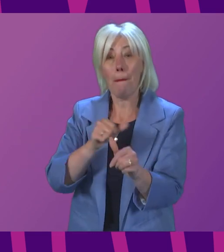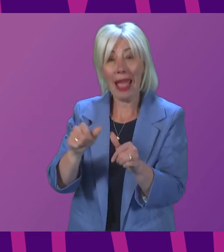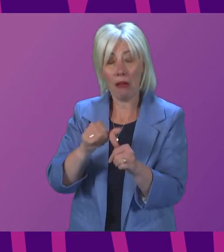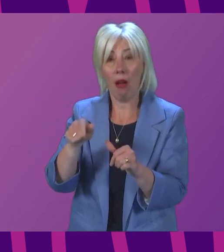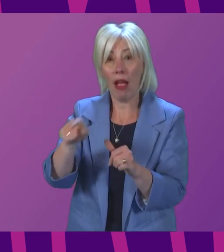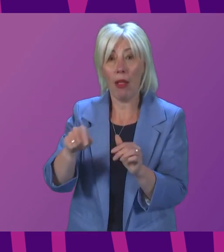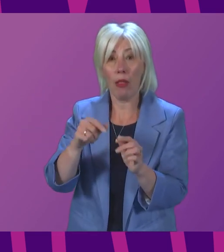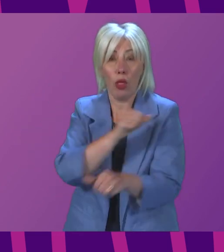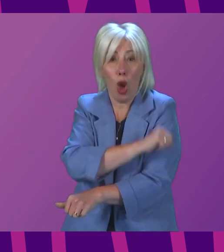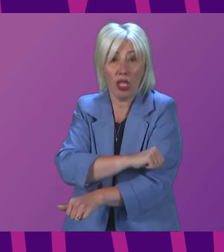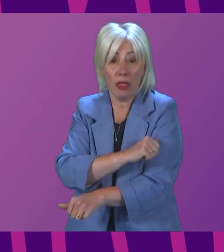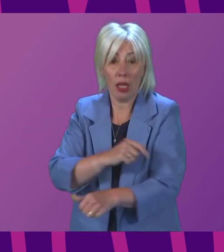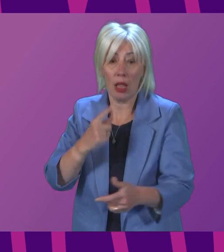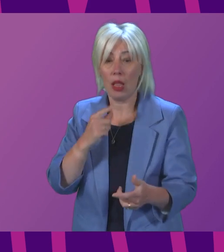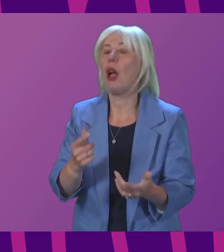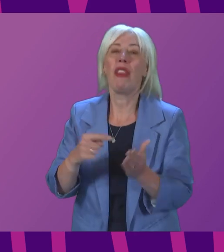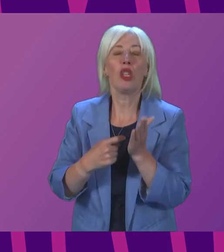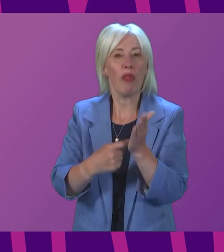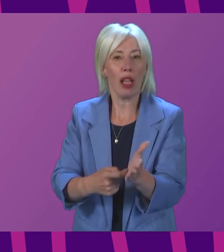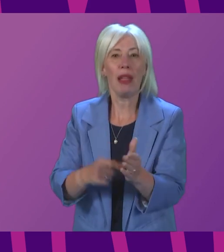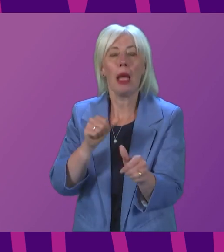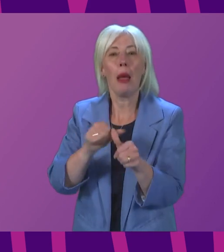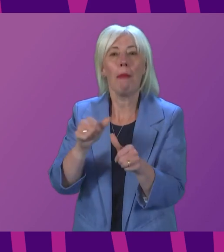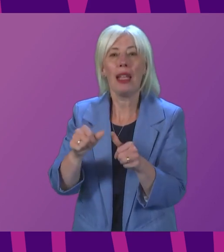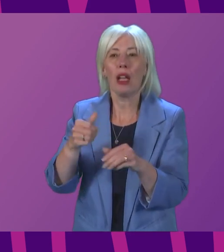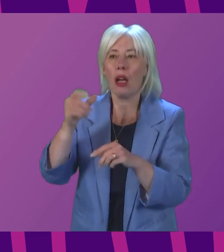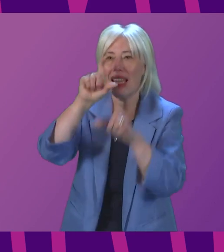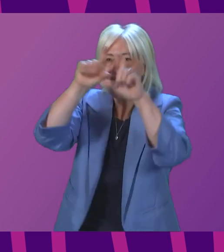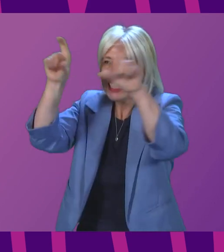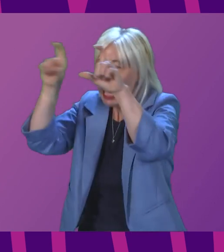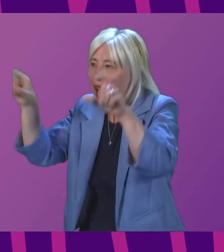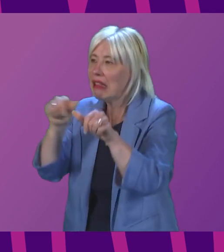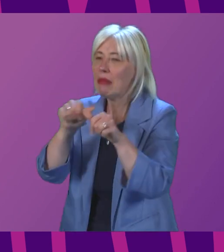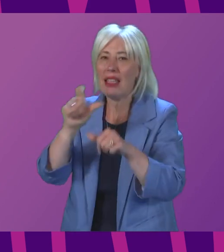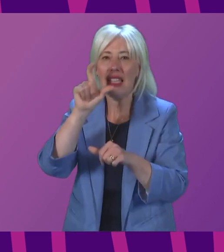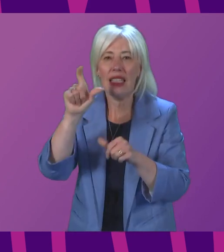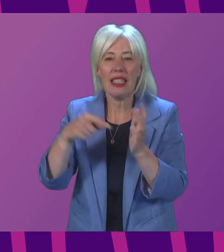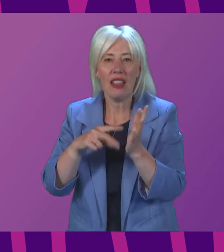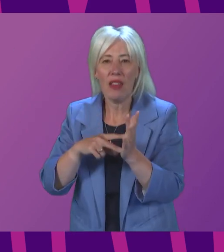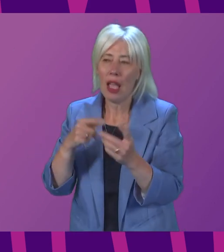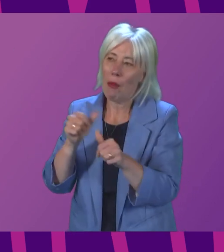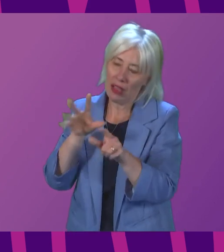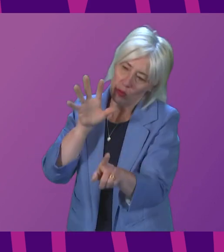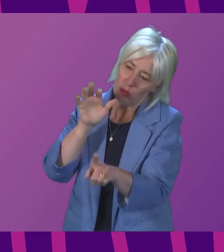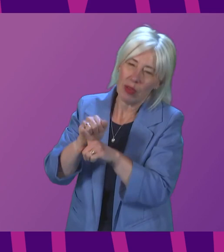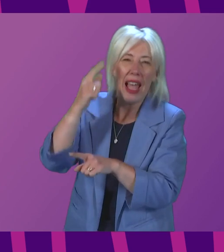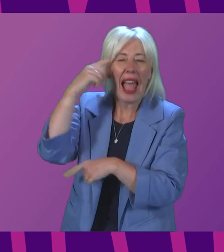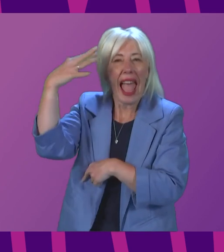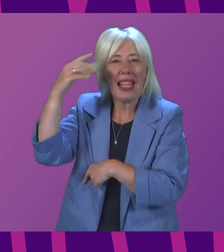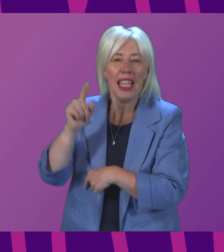in pregnant women—it is disgraceful that such recommendations need to be made—came